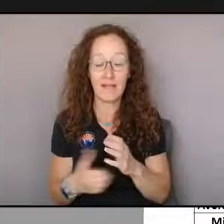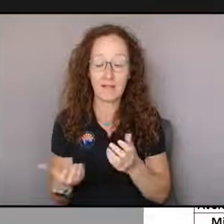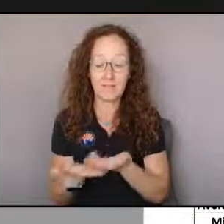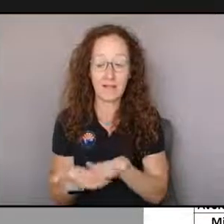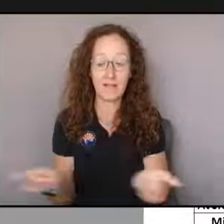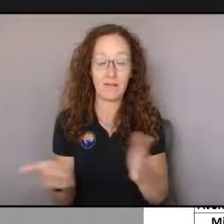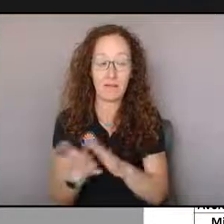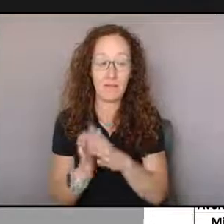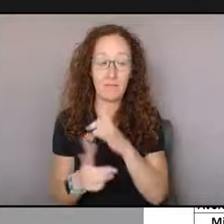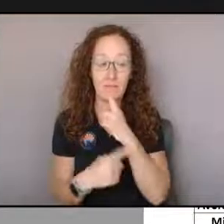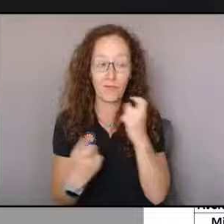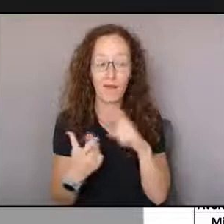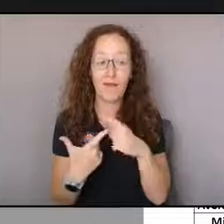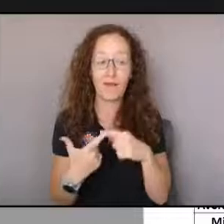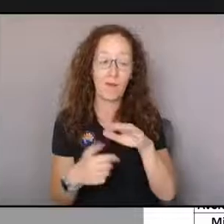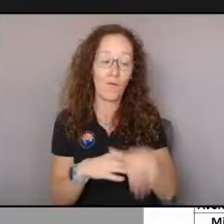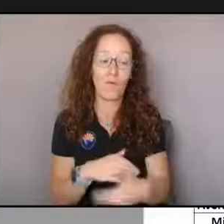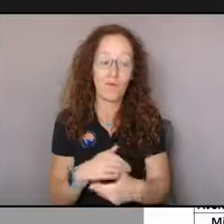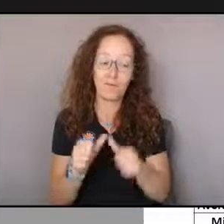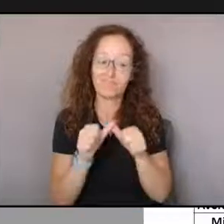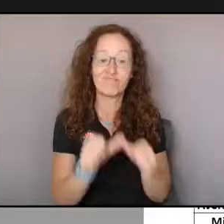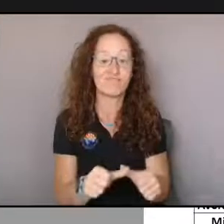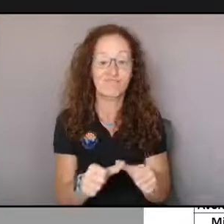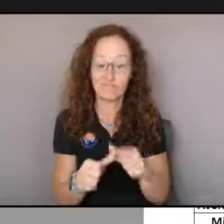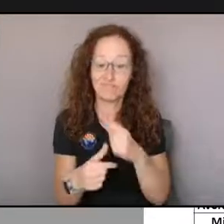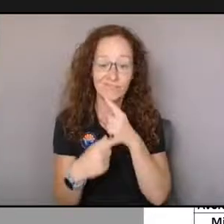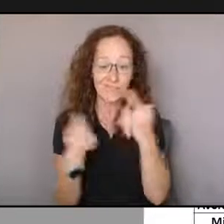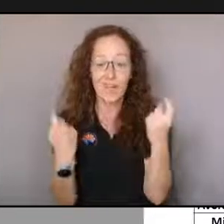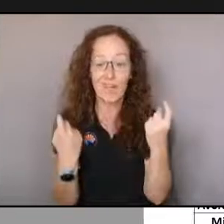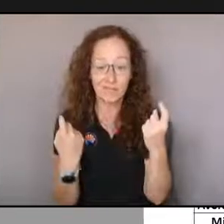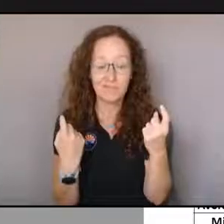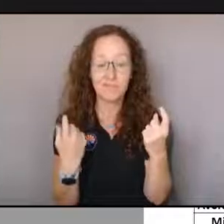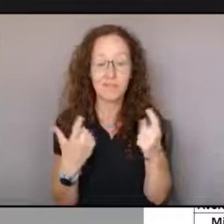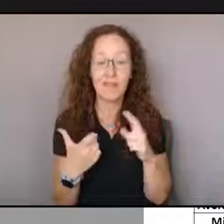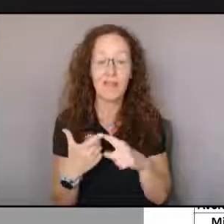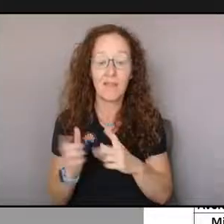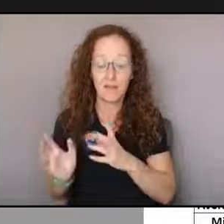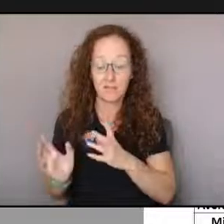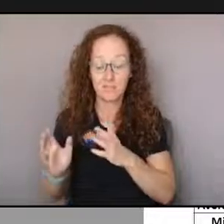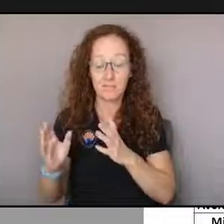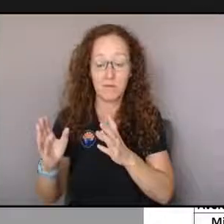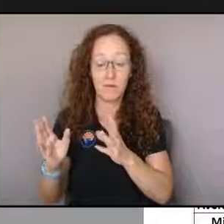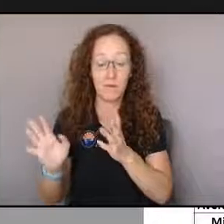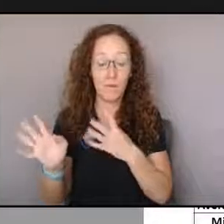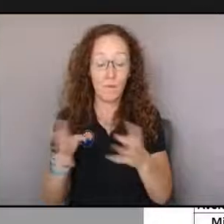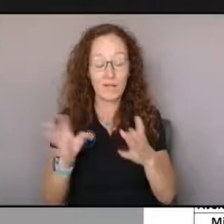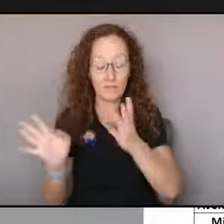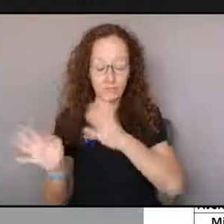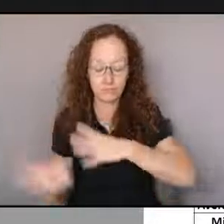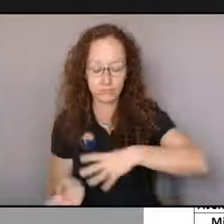DAY AND STAY FAIRLY DRY THROUGH THE NIGHT. THE OTHER THING IS WE ARE MOVING OUR WINDS DOWN TO THE SOUTHWEST, TAKING THAT WEST COMPONENT OUT OF IT AND